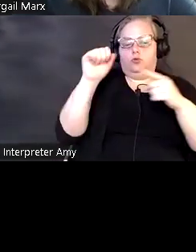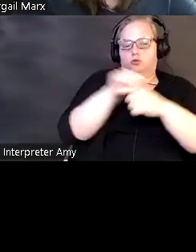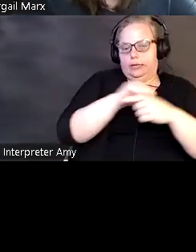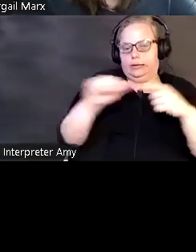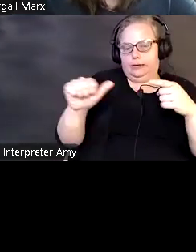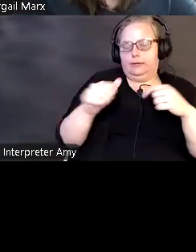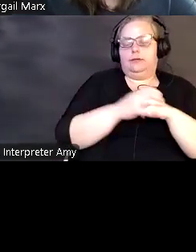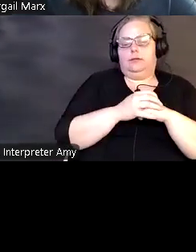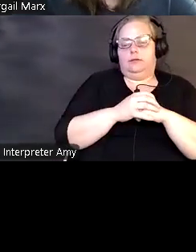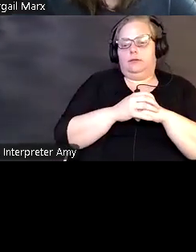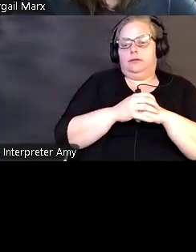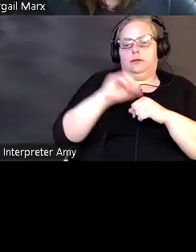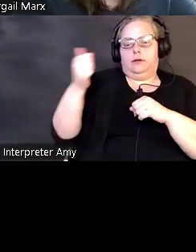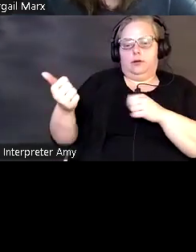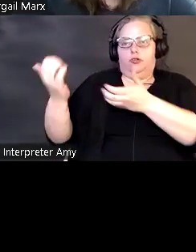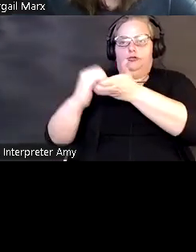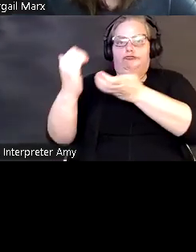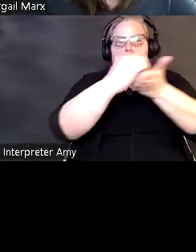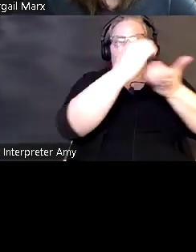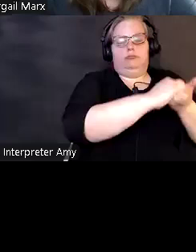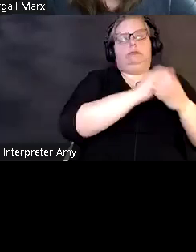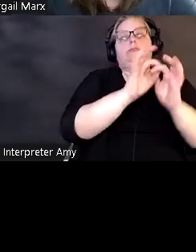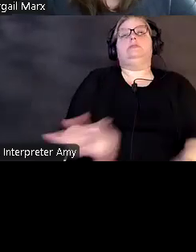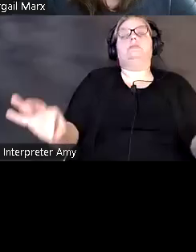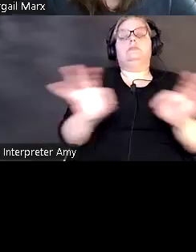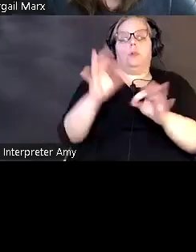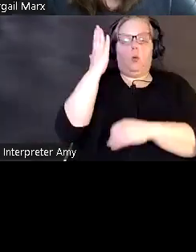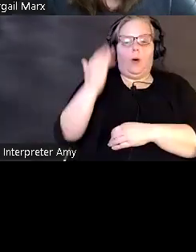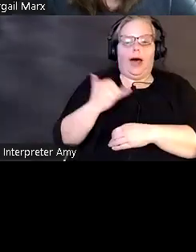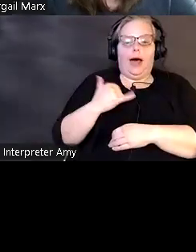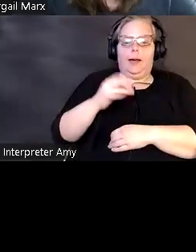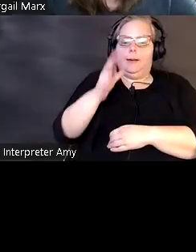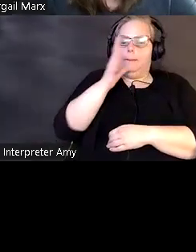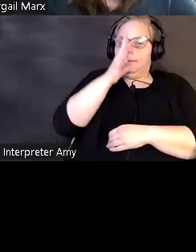so essential because ultimately, their parents, their caregivers, their friends,